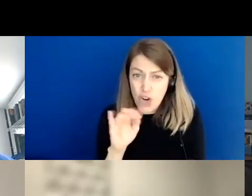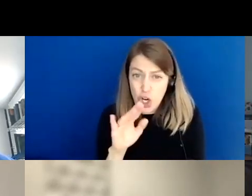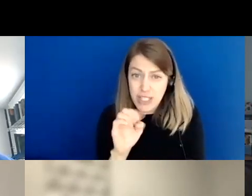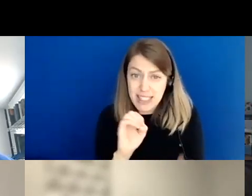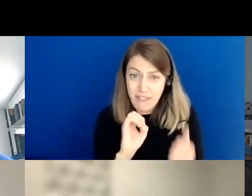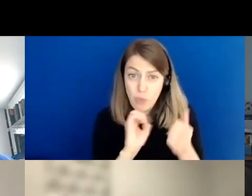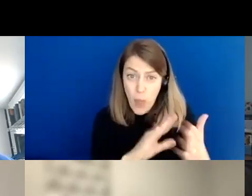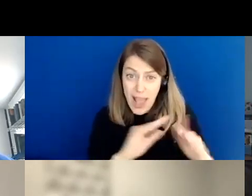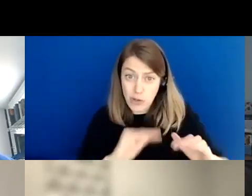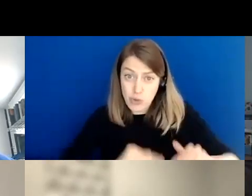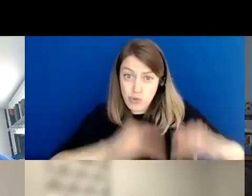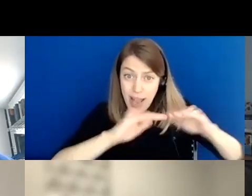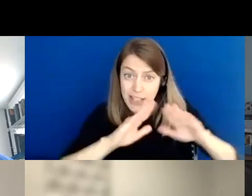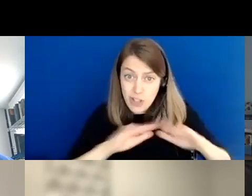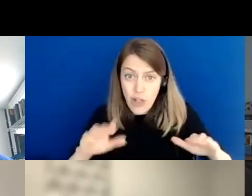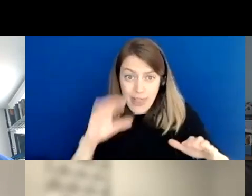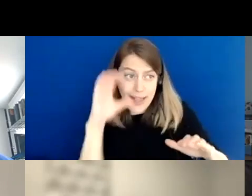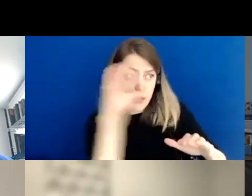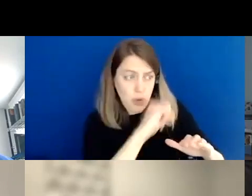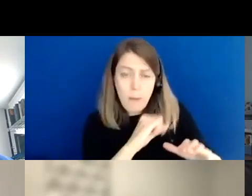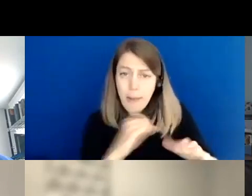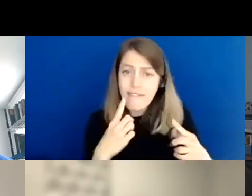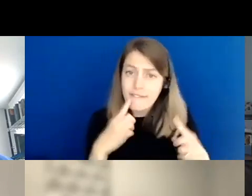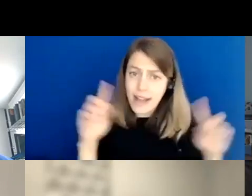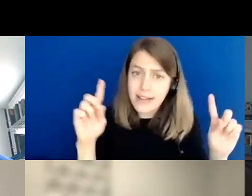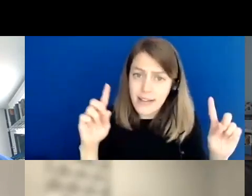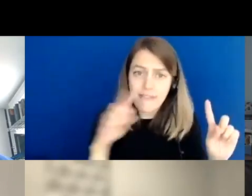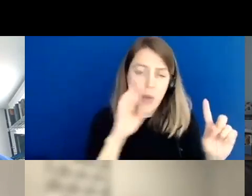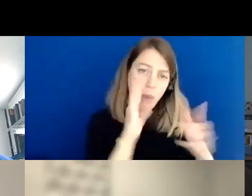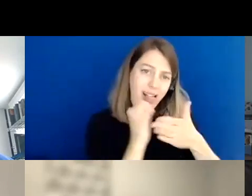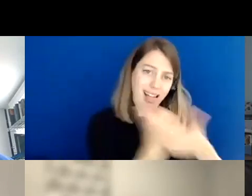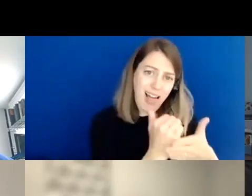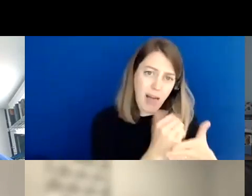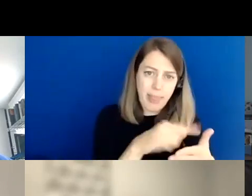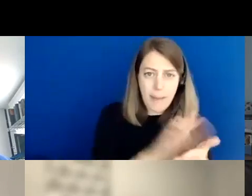will make sure that they will be safe in a society that discriminates against them.